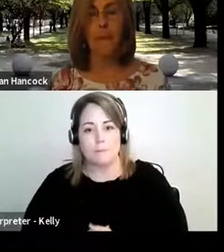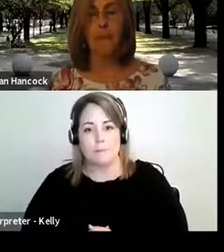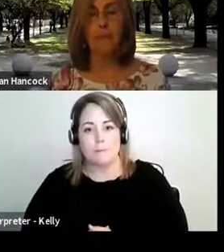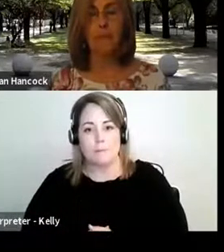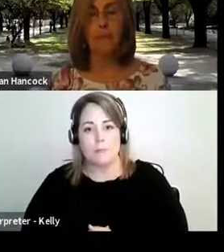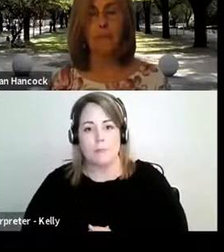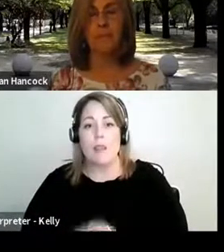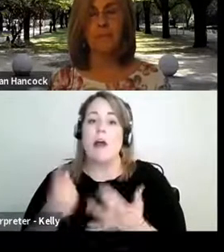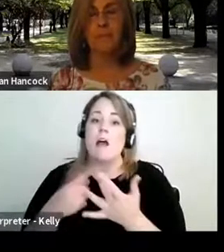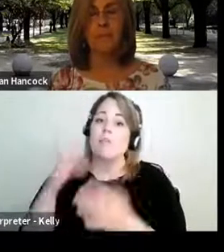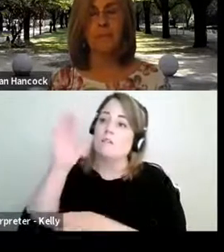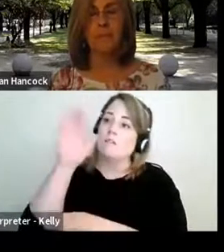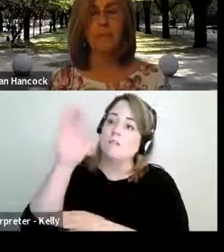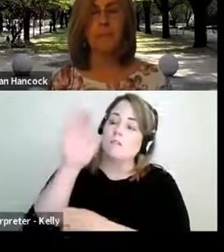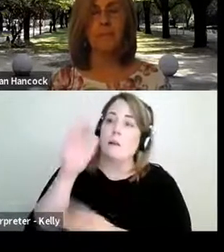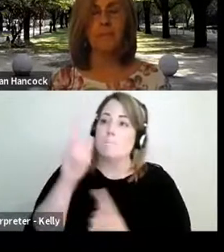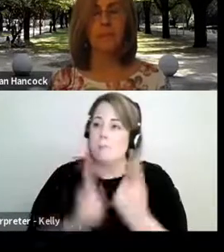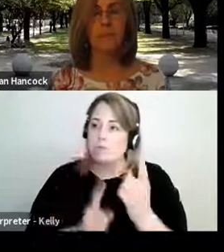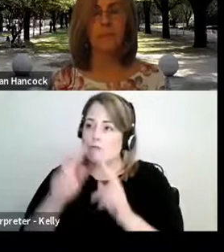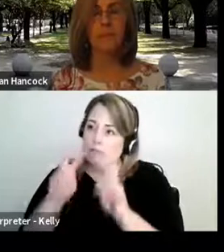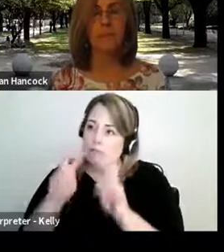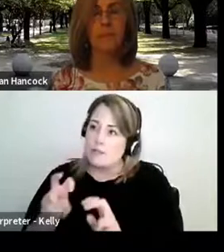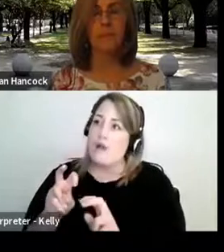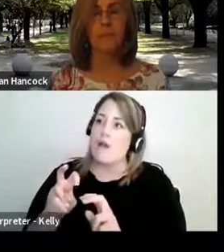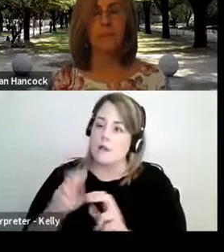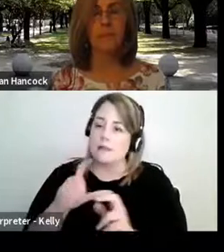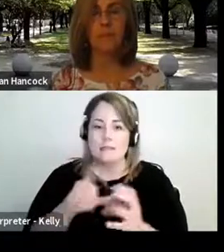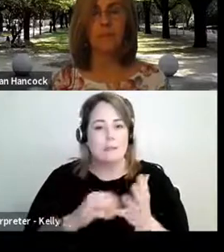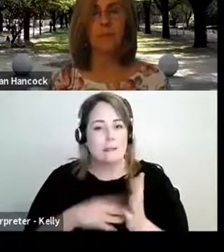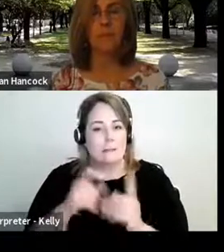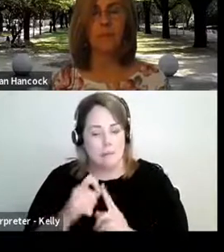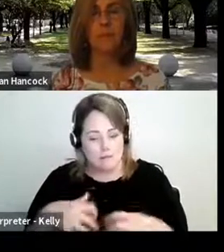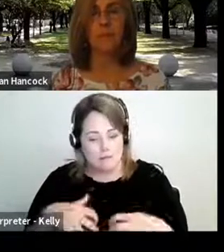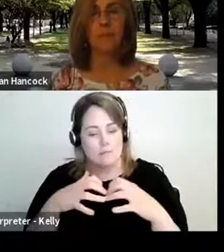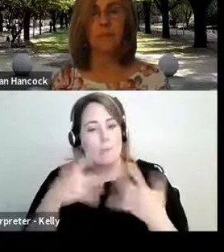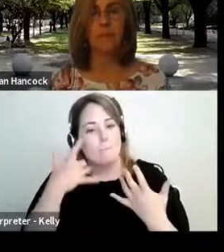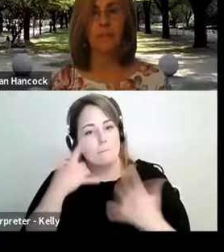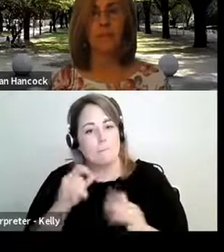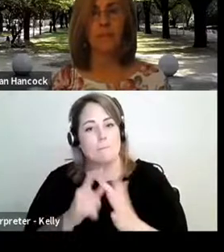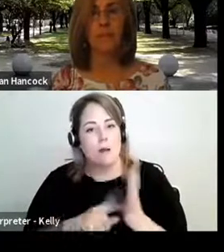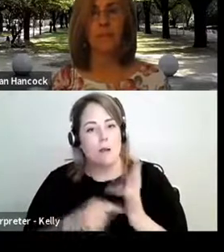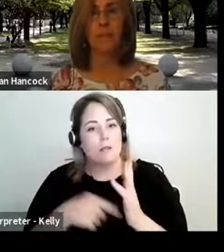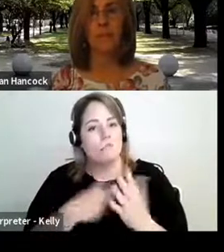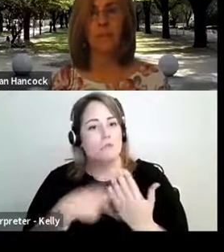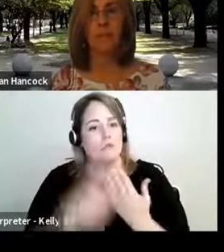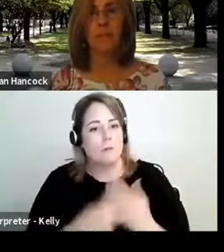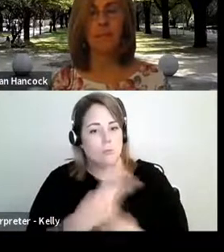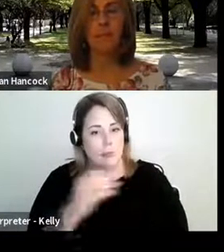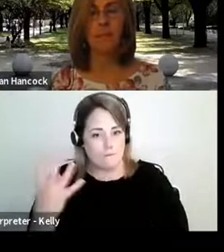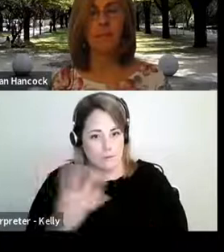research, CSMP was devised as a pilot program in 2014 and has been running for seven years.